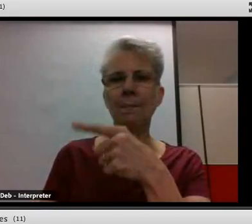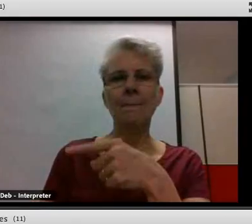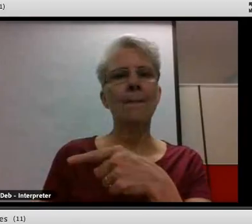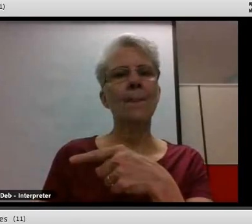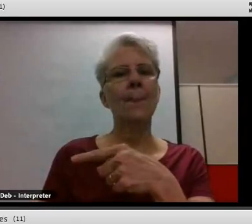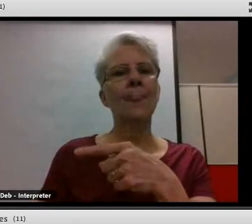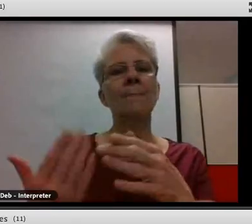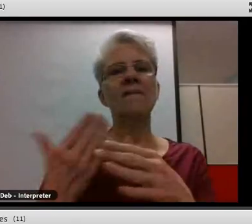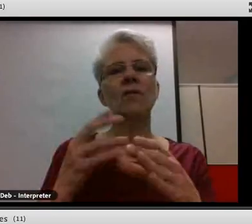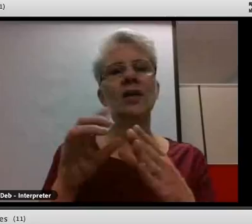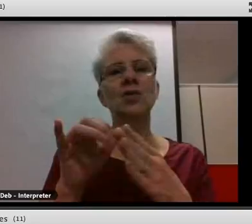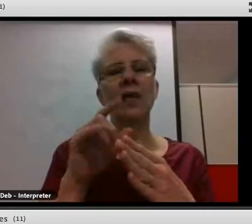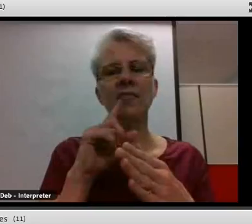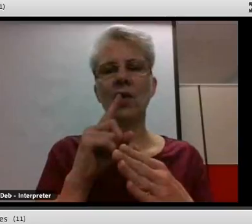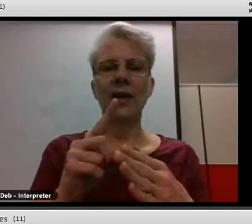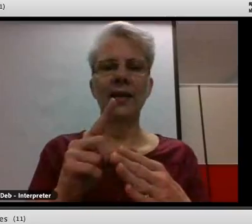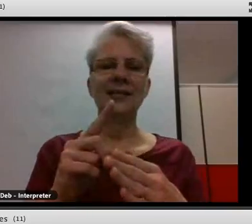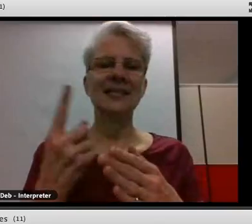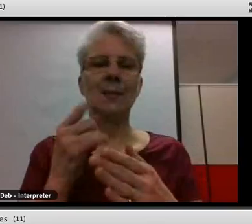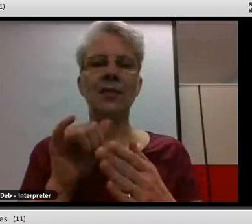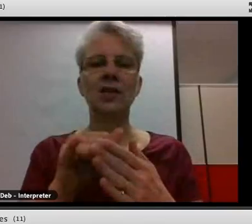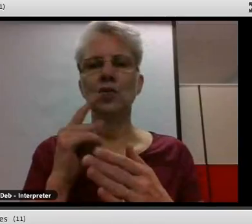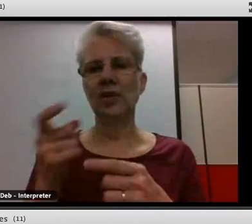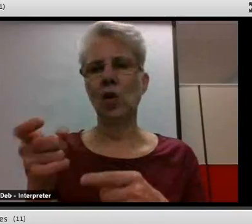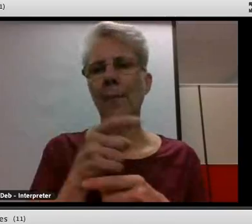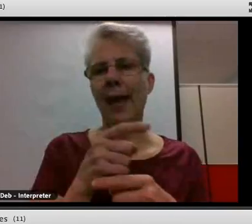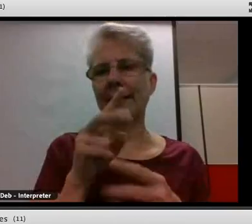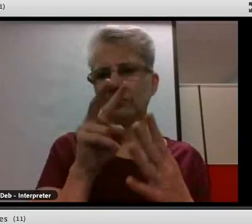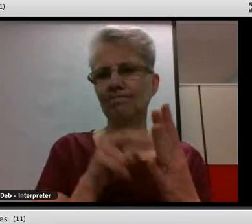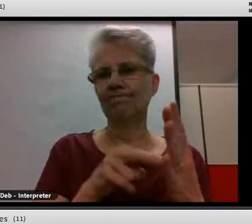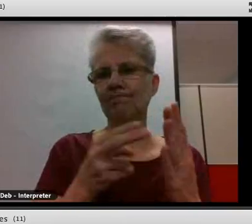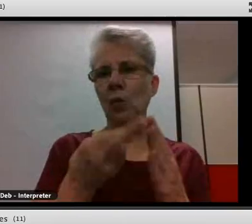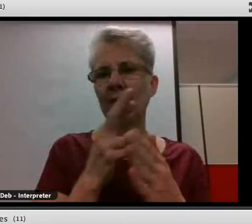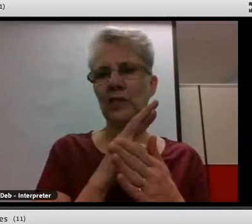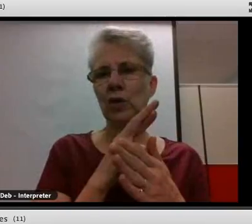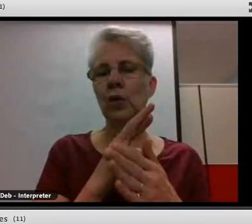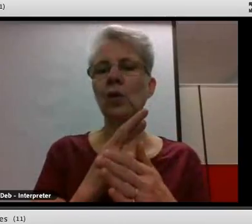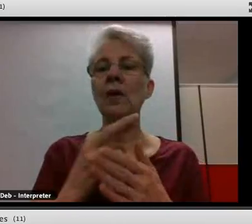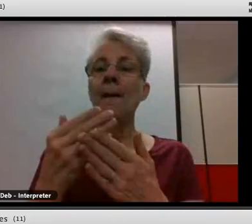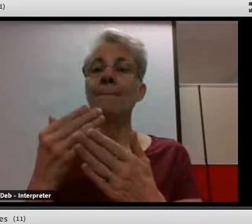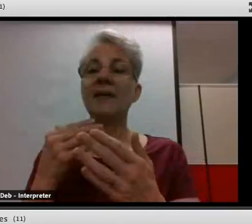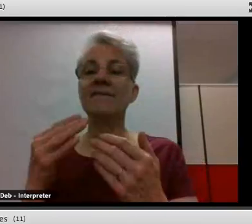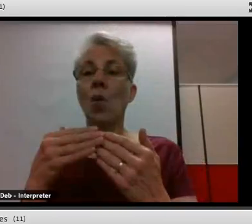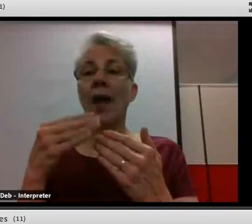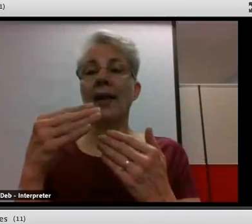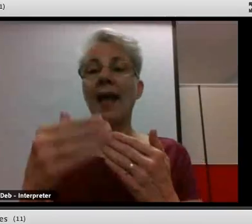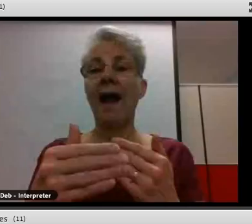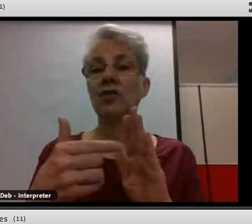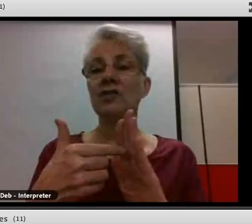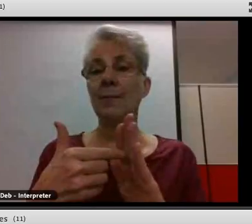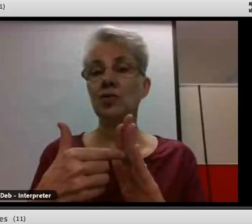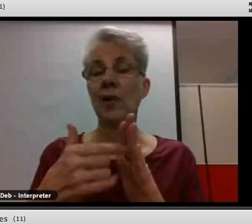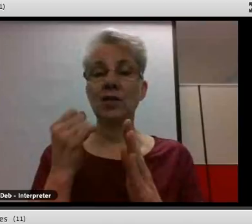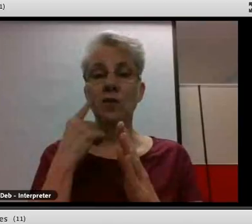So the library has a huge role in making things accessible